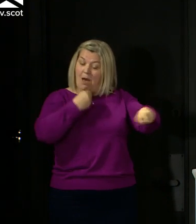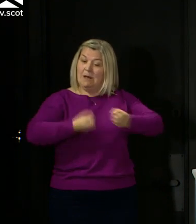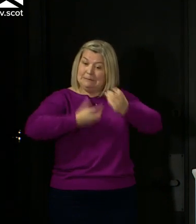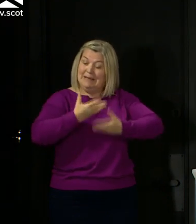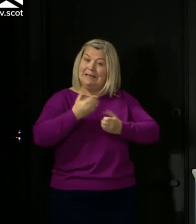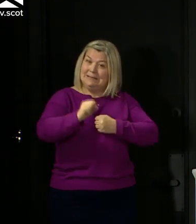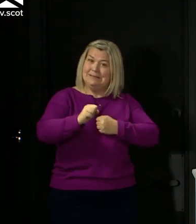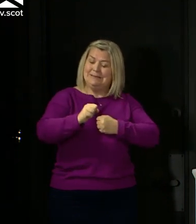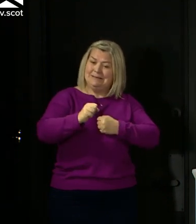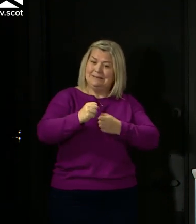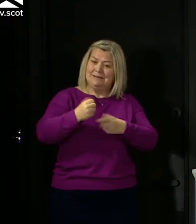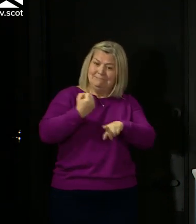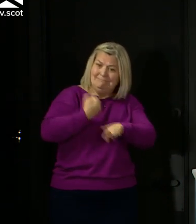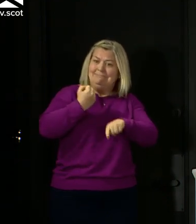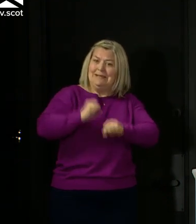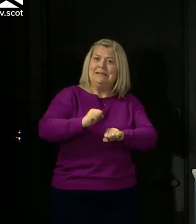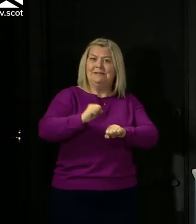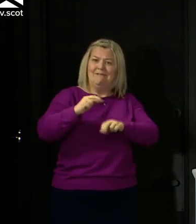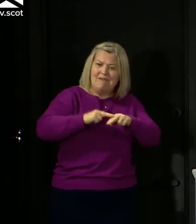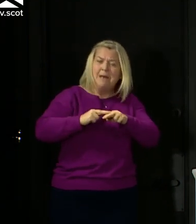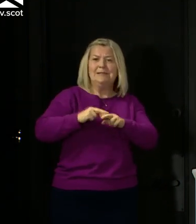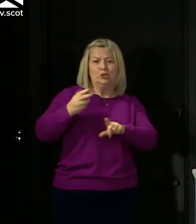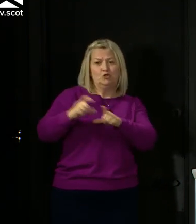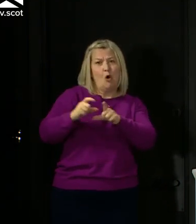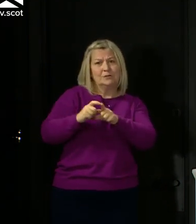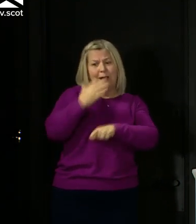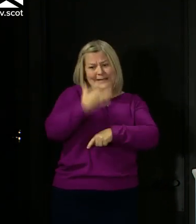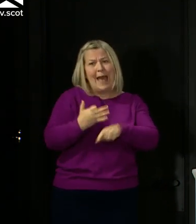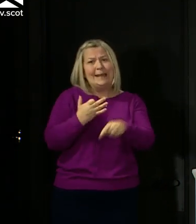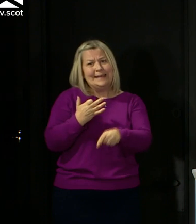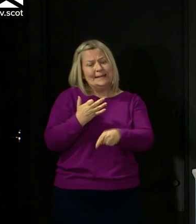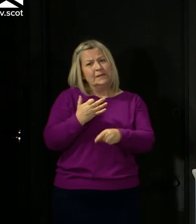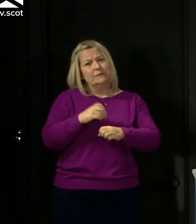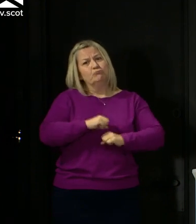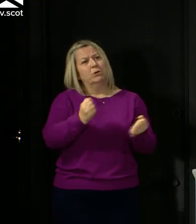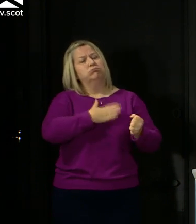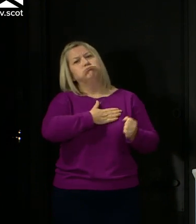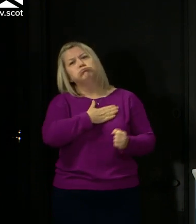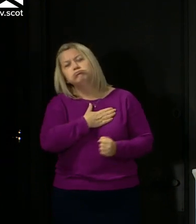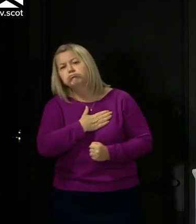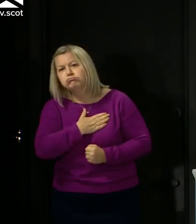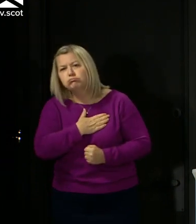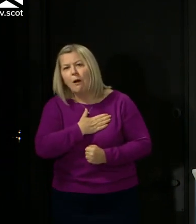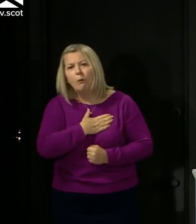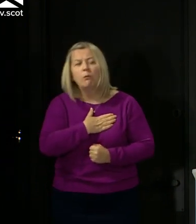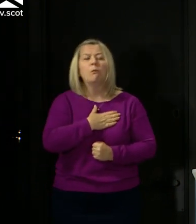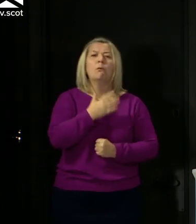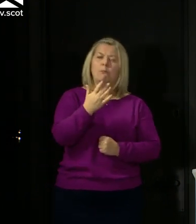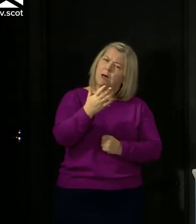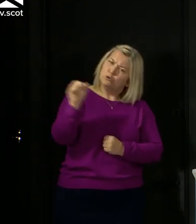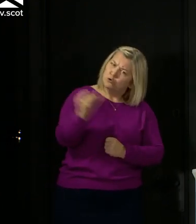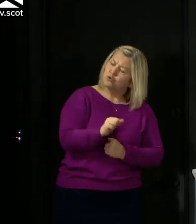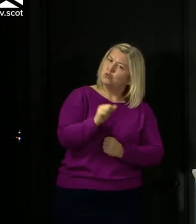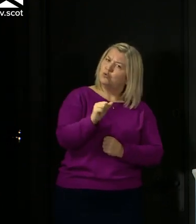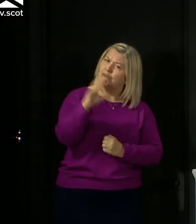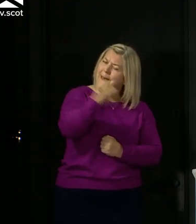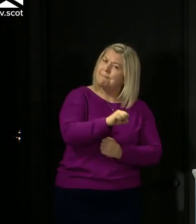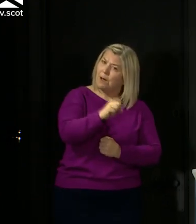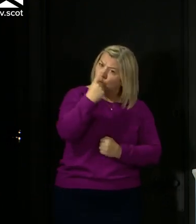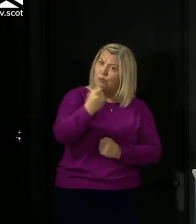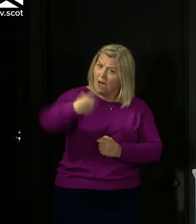Their story is heartbreaking. And it could be any of us.